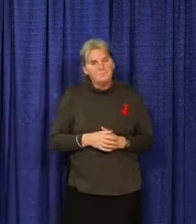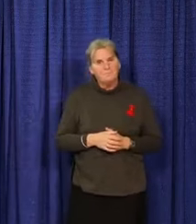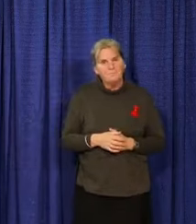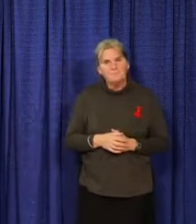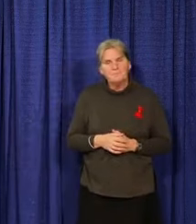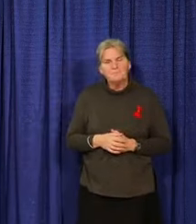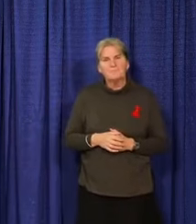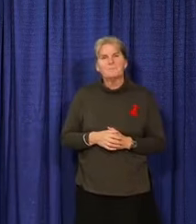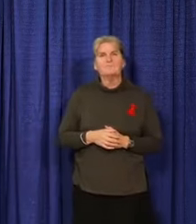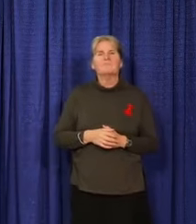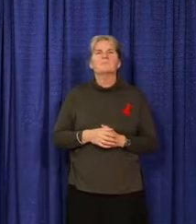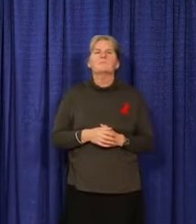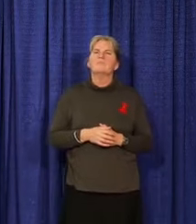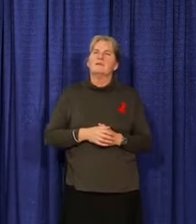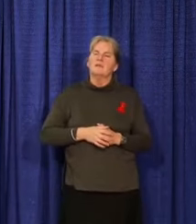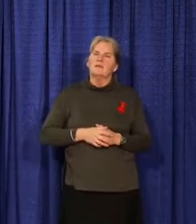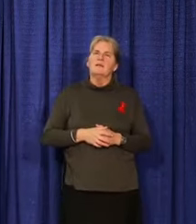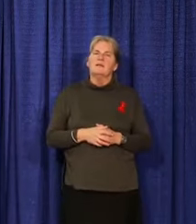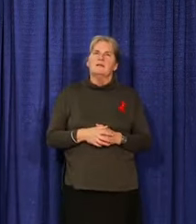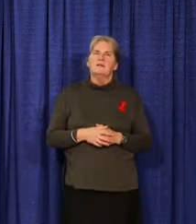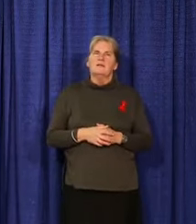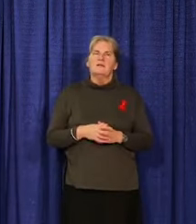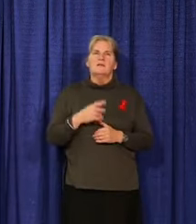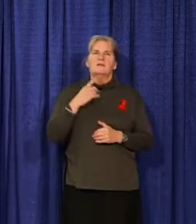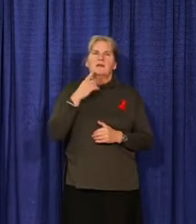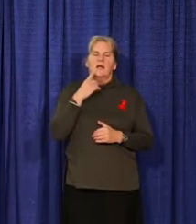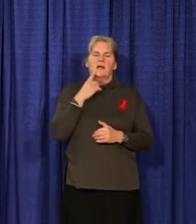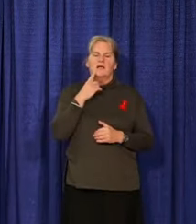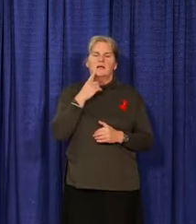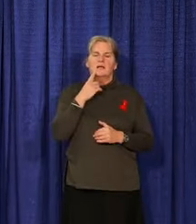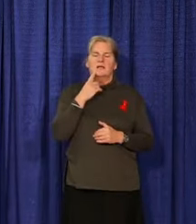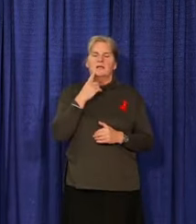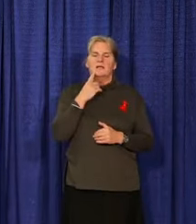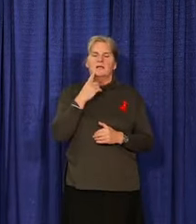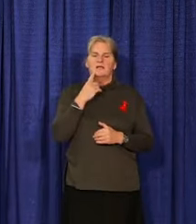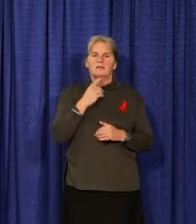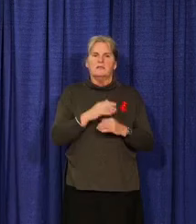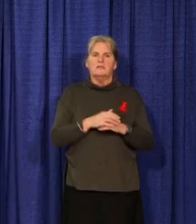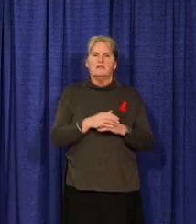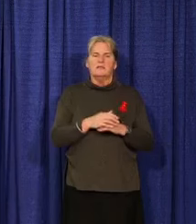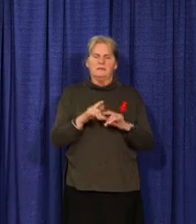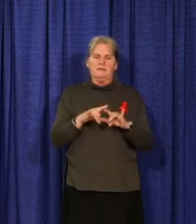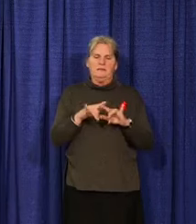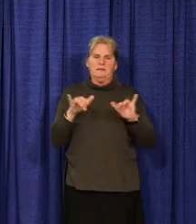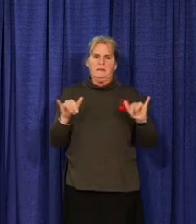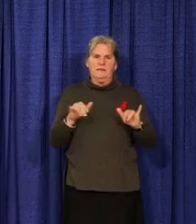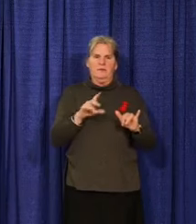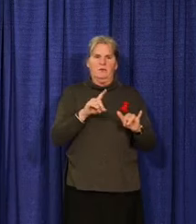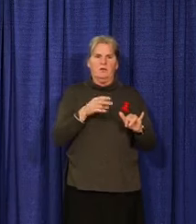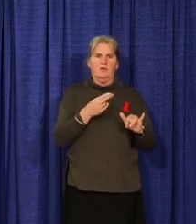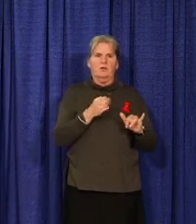Thank you, for the question. I think in it's entirety, it is